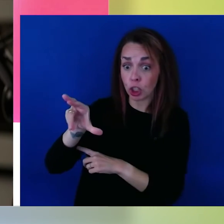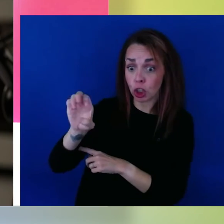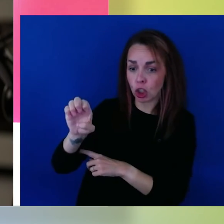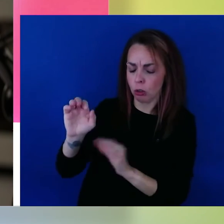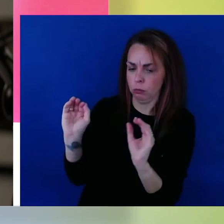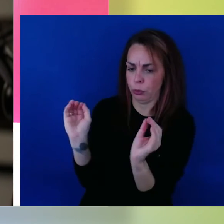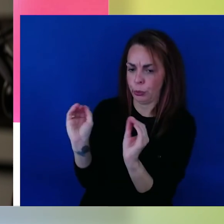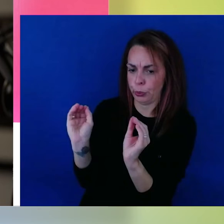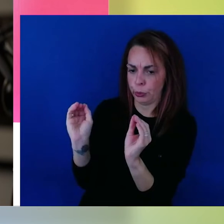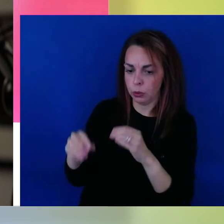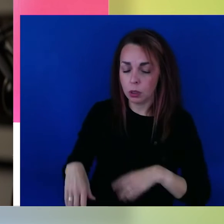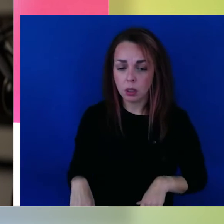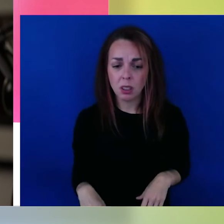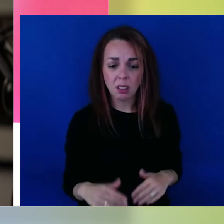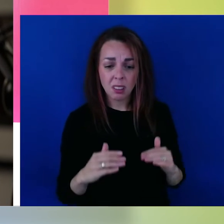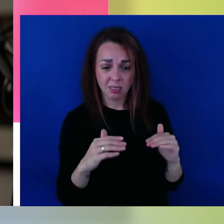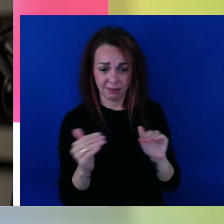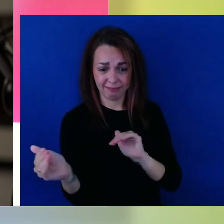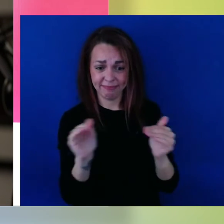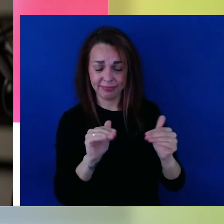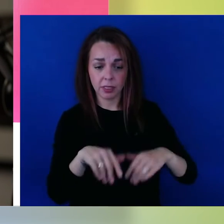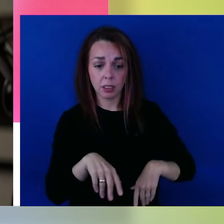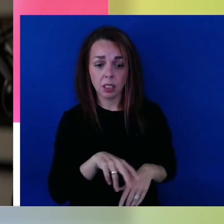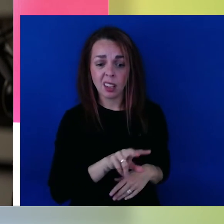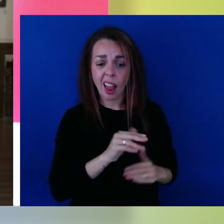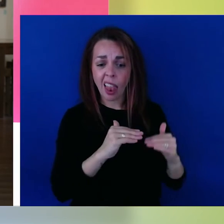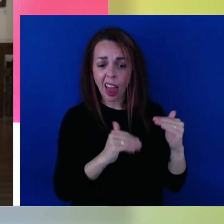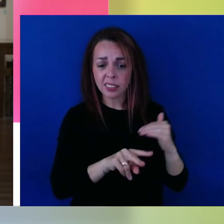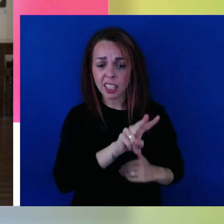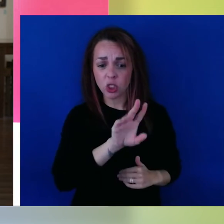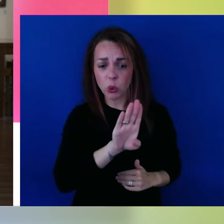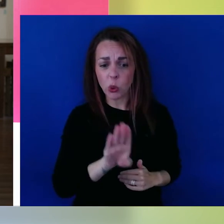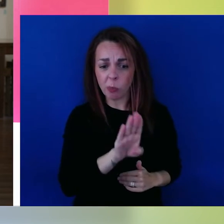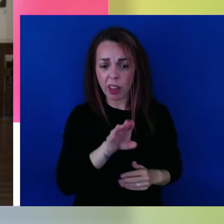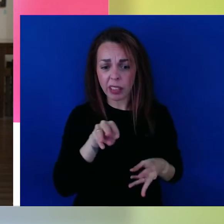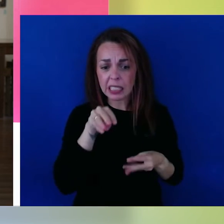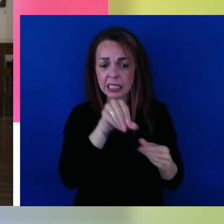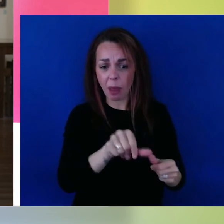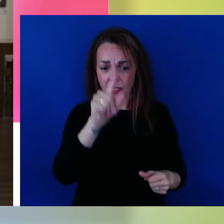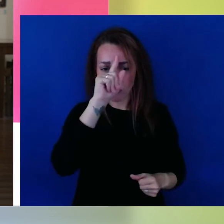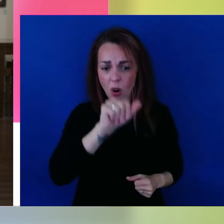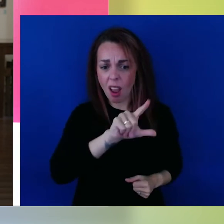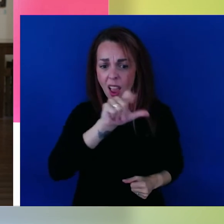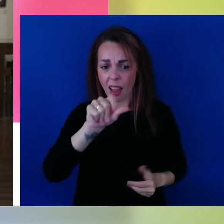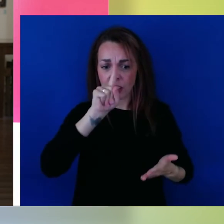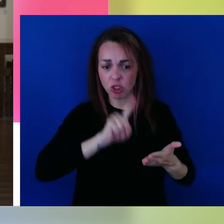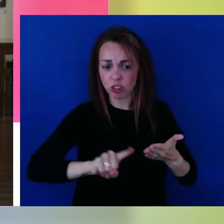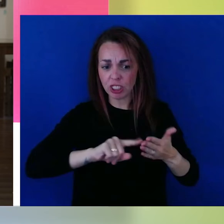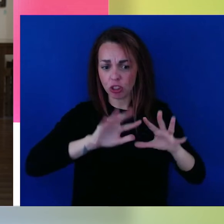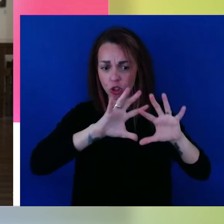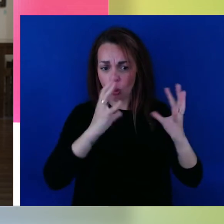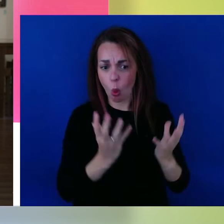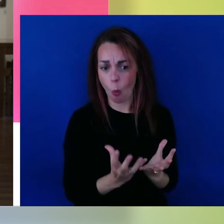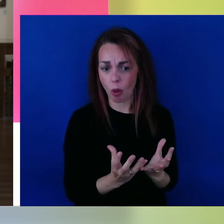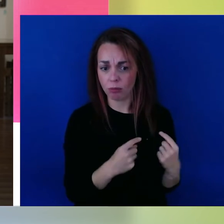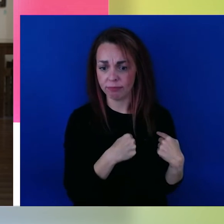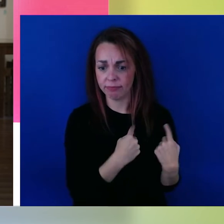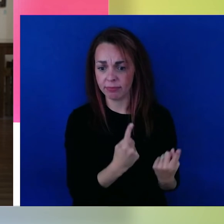less than $2 billion has been spent on ALS research globally this past year.